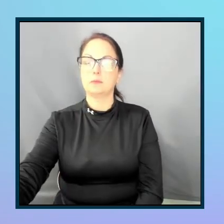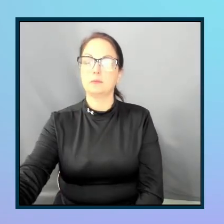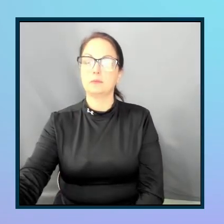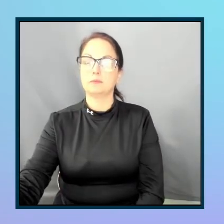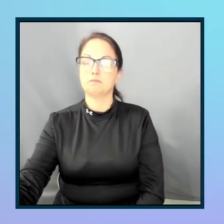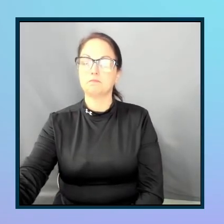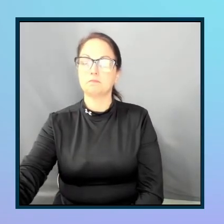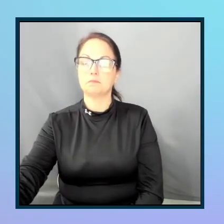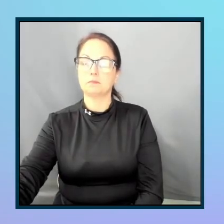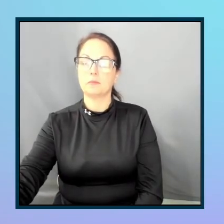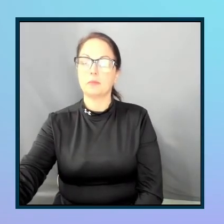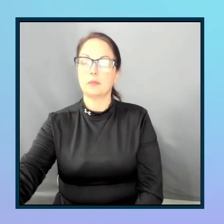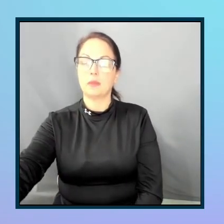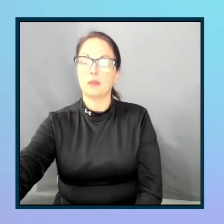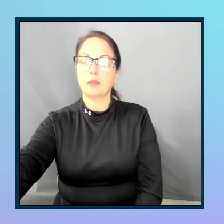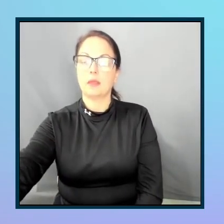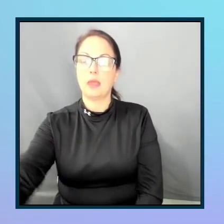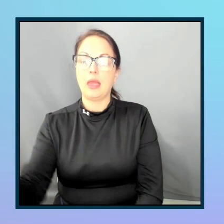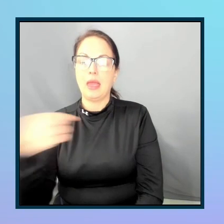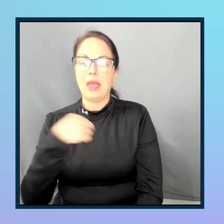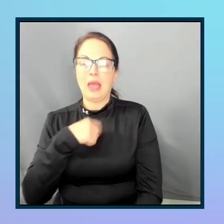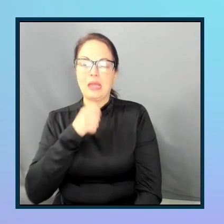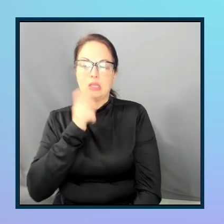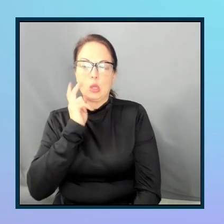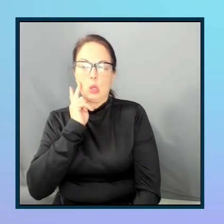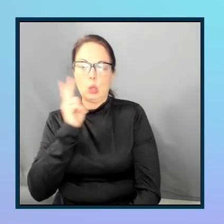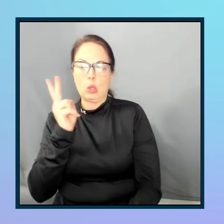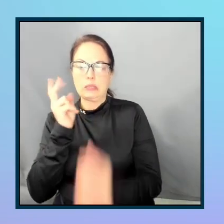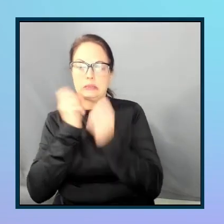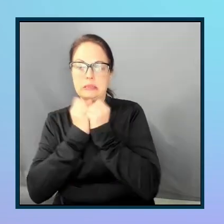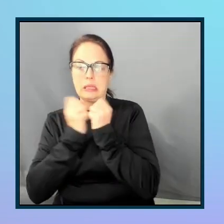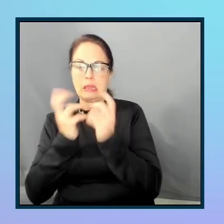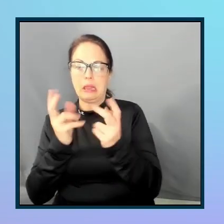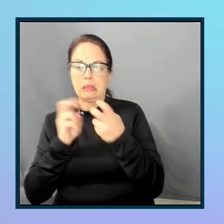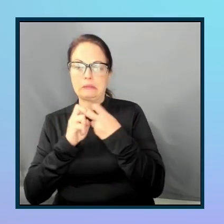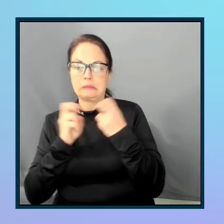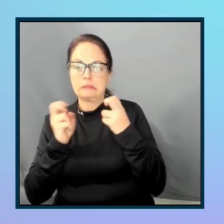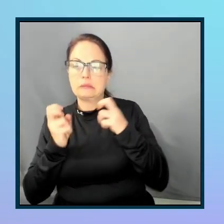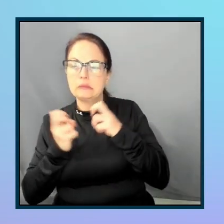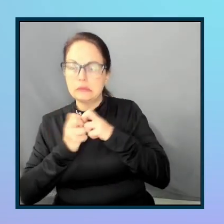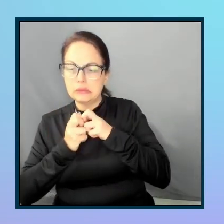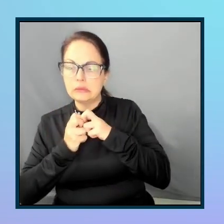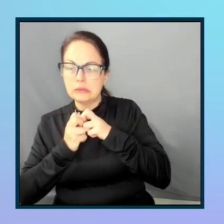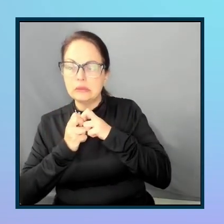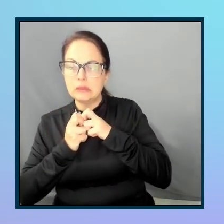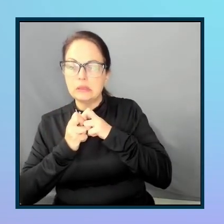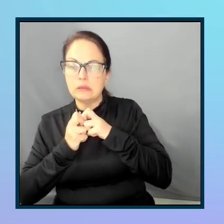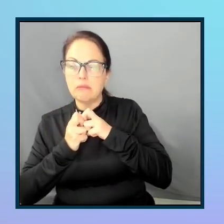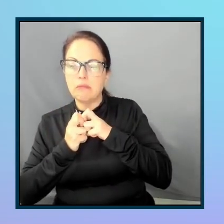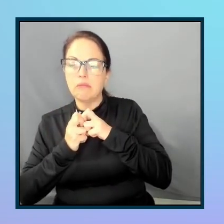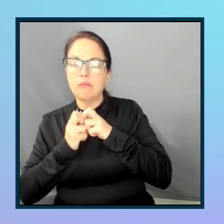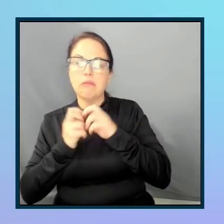but in terms of, you know, what can you do or how can you make it front and center.